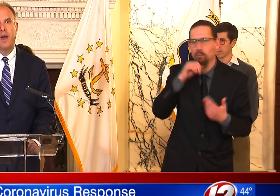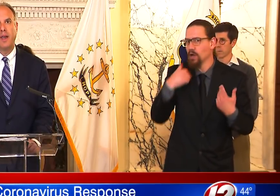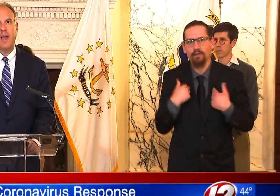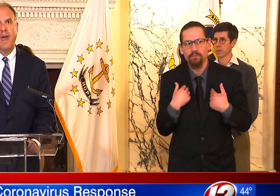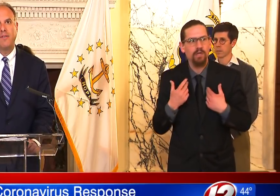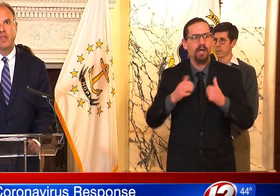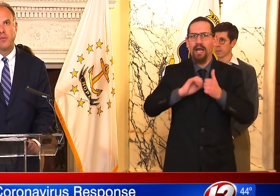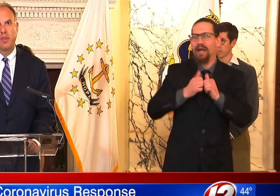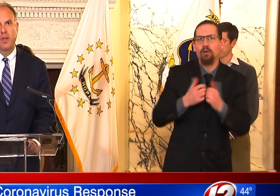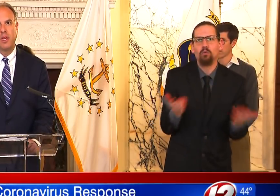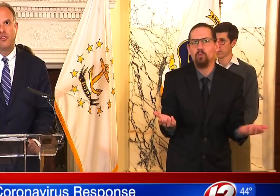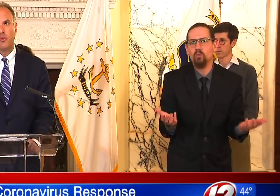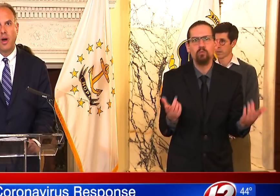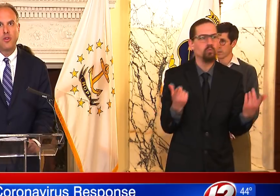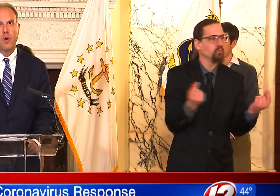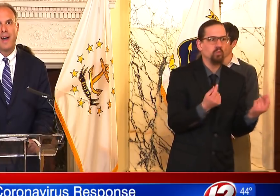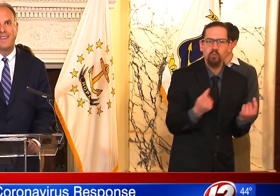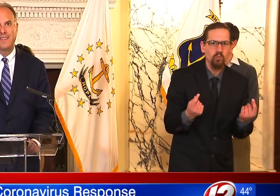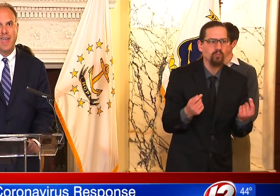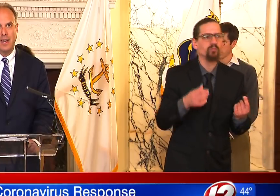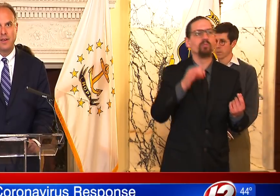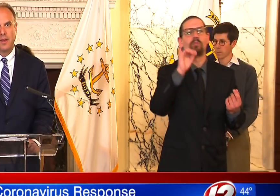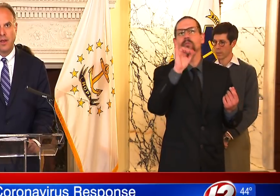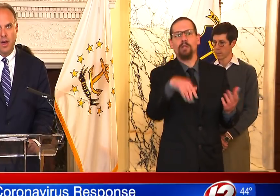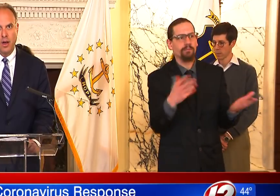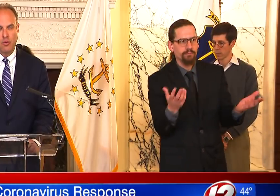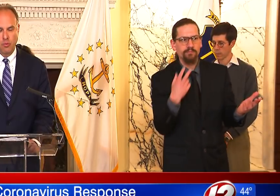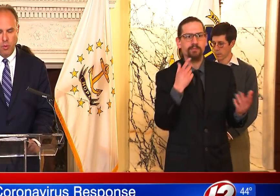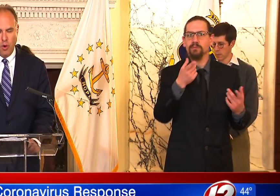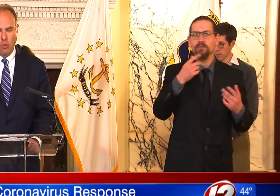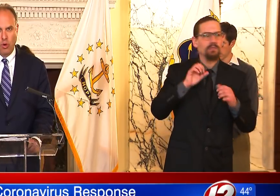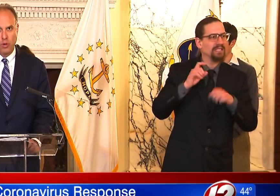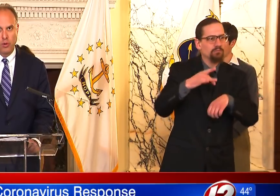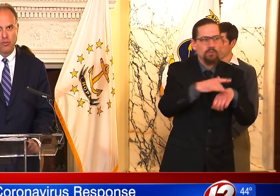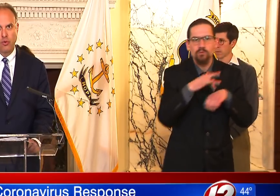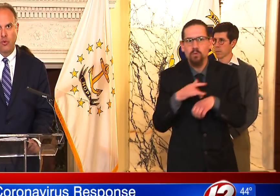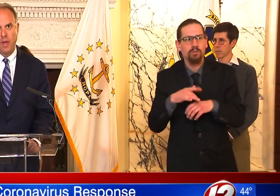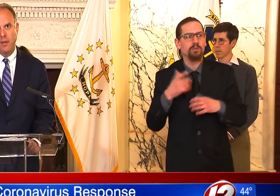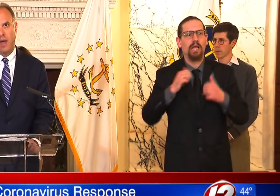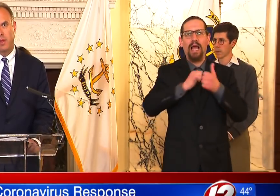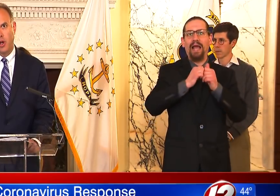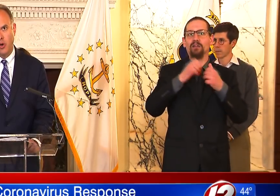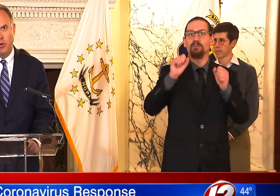YOU MAY NOT HAVE DIGITAL PAYMENT ABILITY, DIGITAL PAYMENT FUNCTIONALITY ON YOUR WEBSITE.